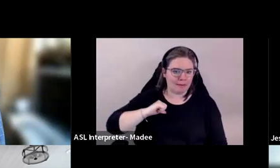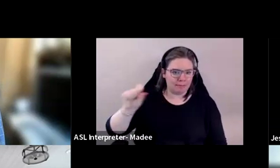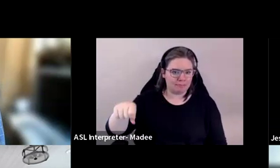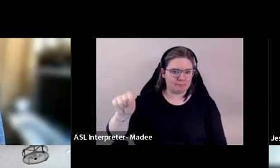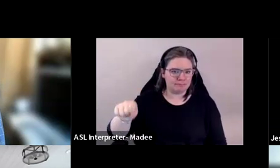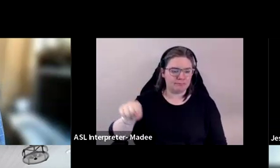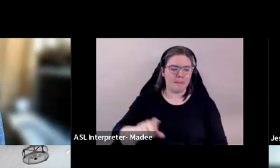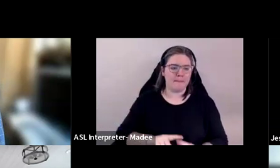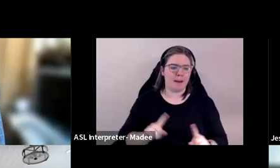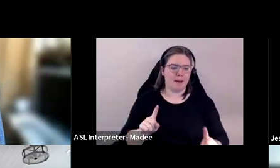a